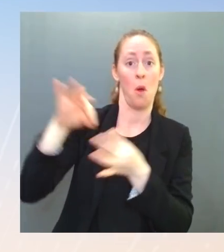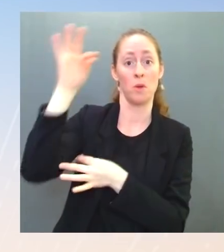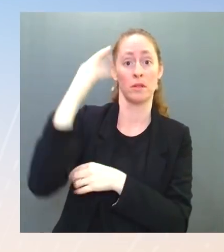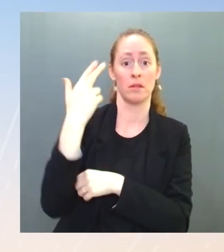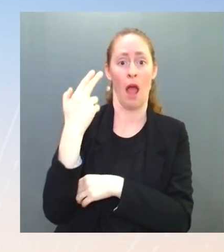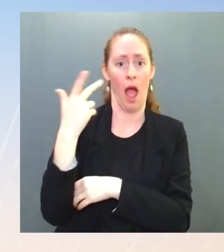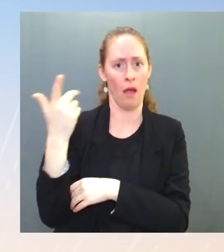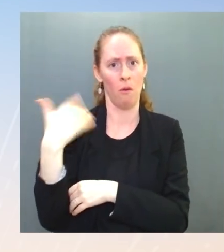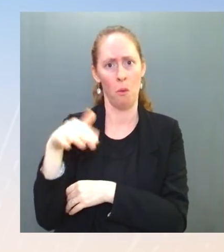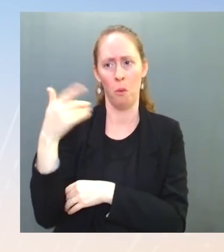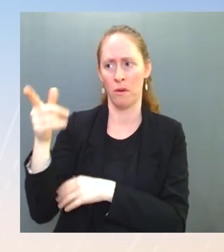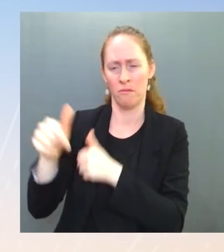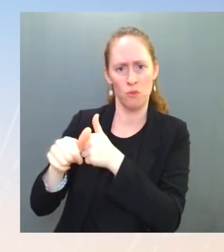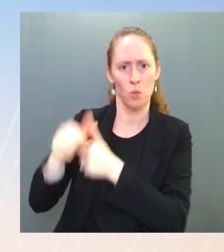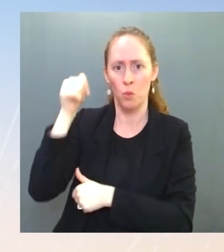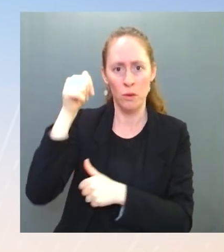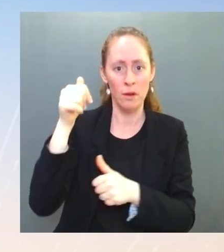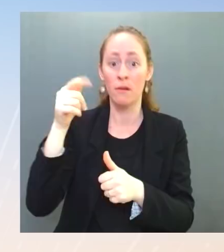There are not background checks that are required.